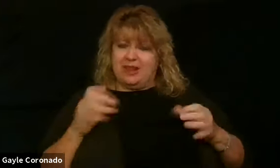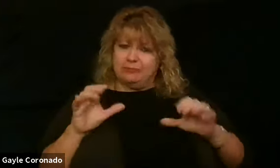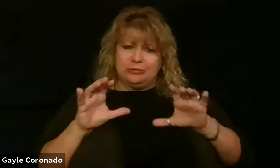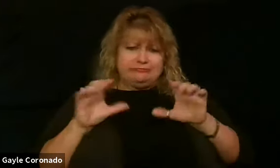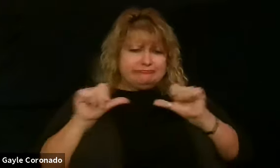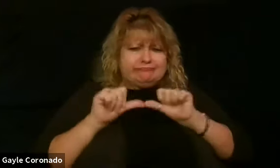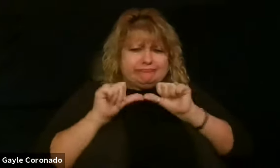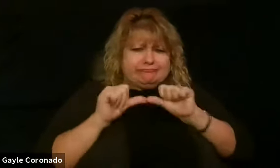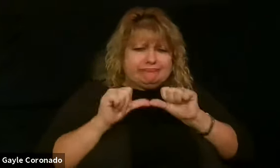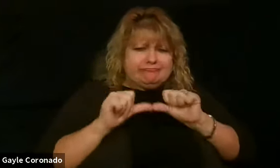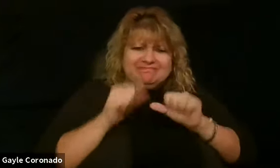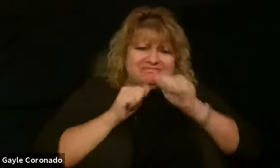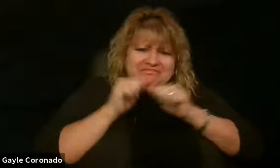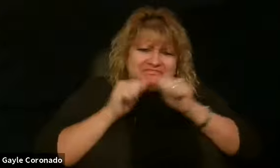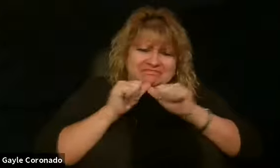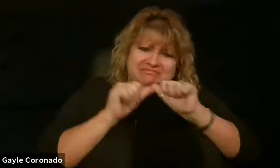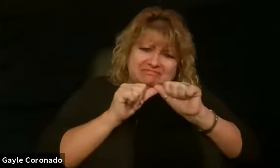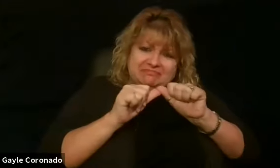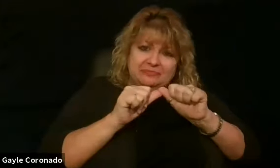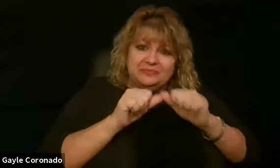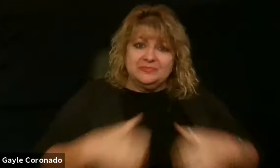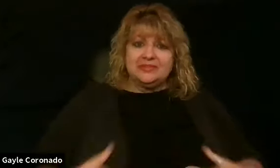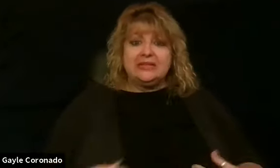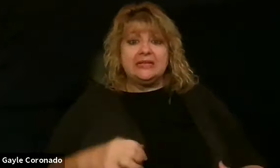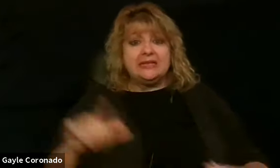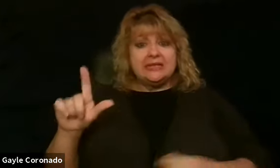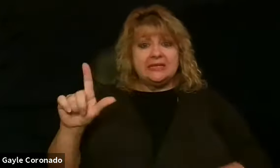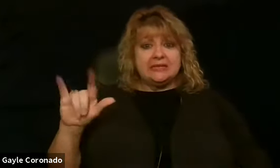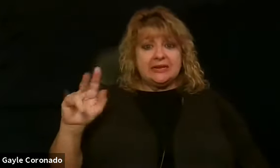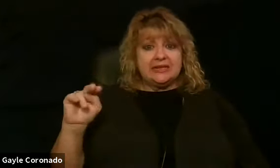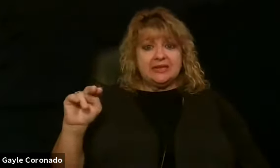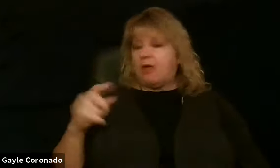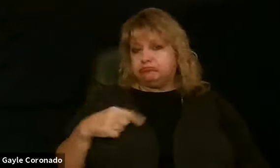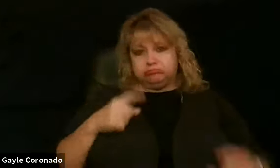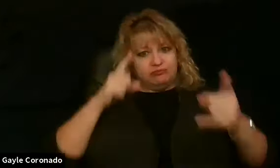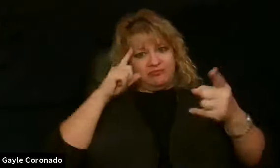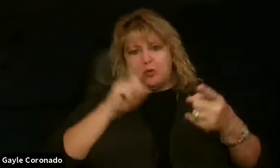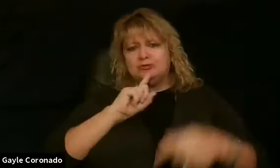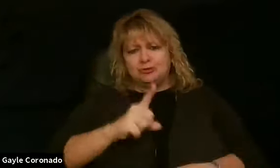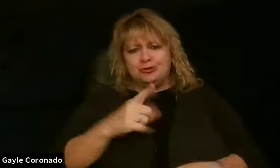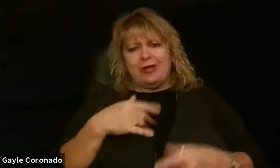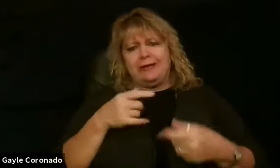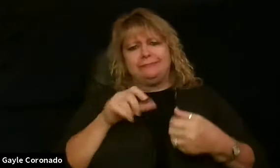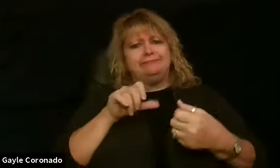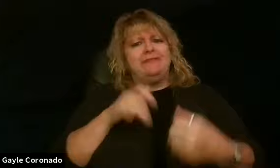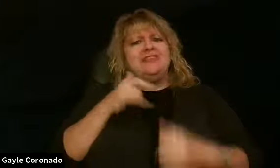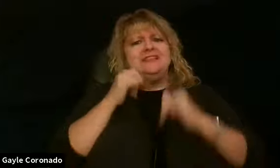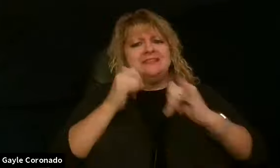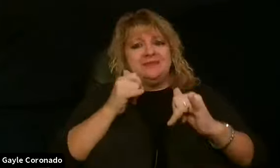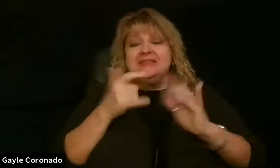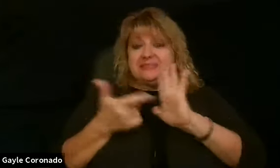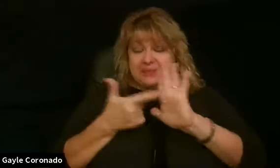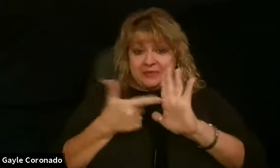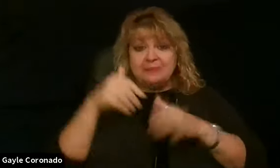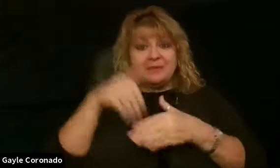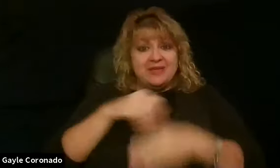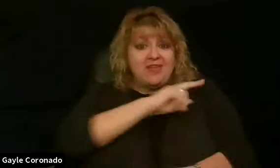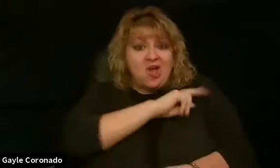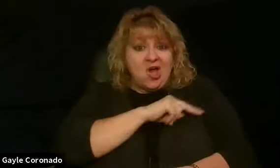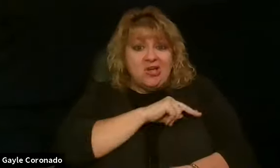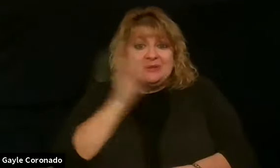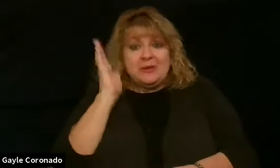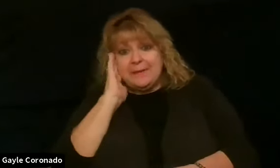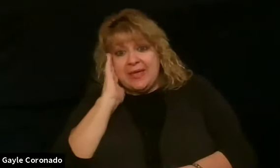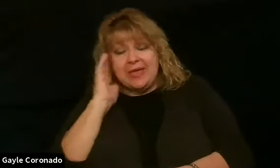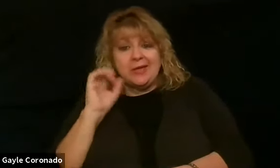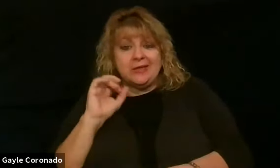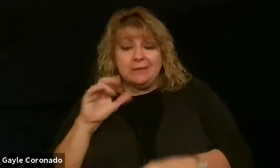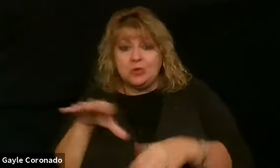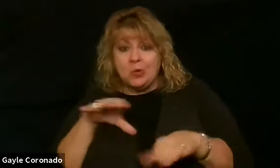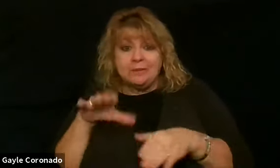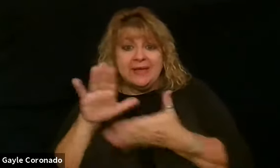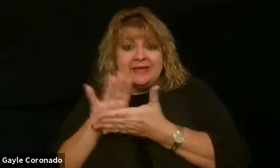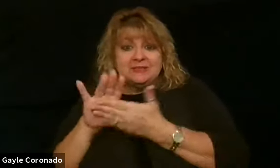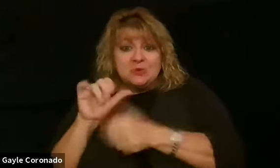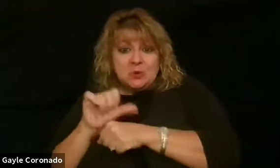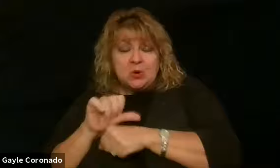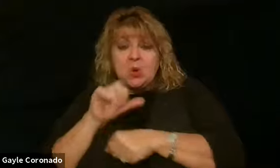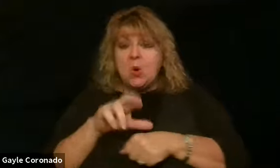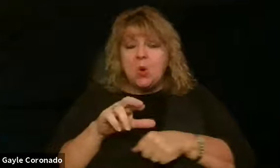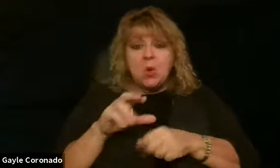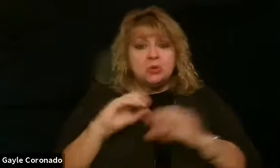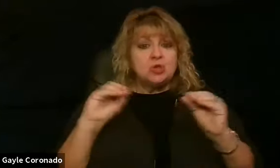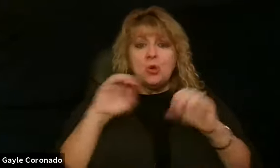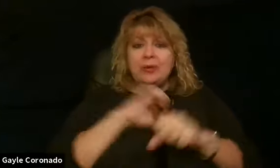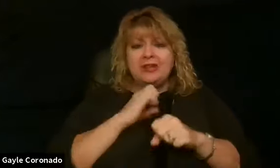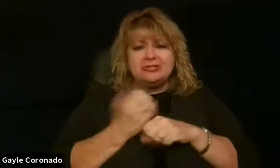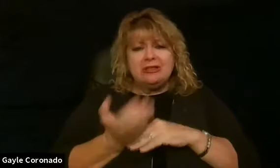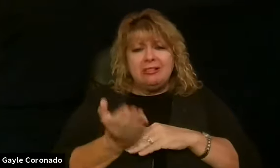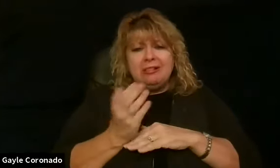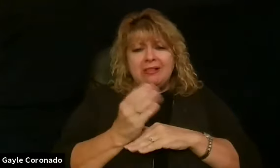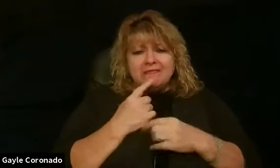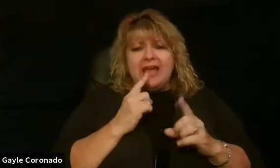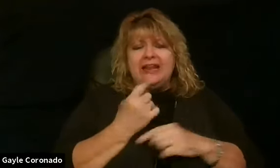Absolutely. I mean, I, I totally. I totally relate to that I mean I know there's been times that I've done score in a hospital bed or scoring and 11 o'clock at night because that's the only time I had energy to, so it's like just making it work according